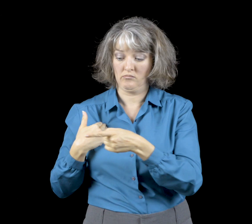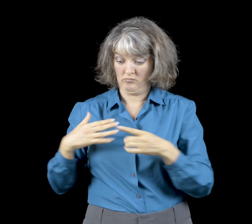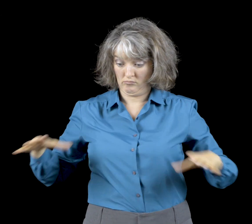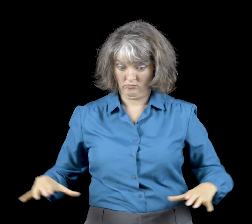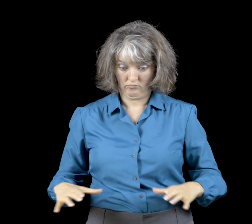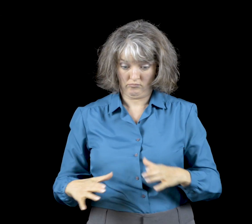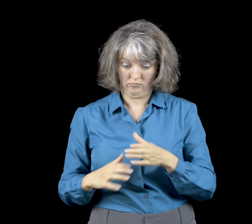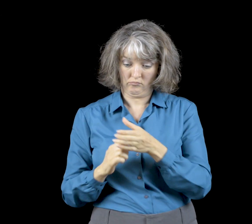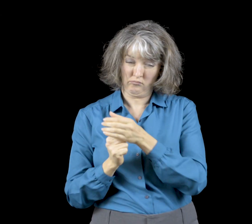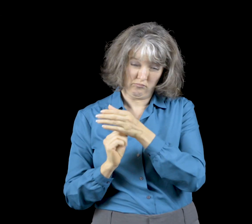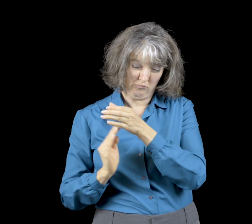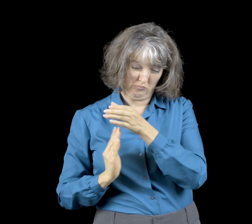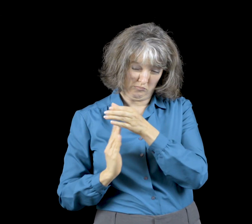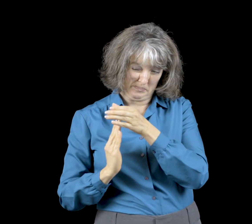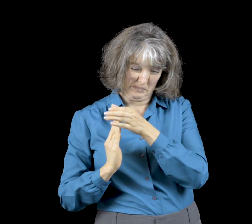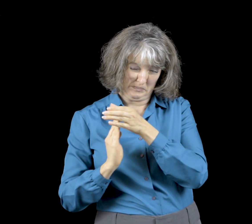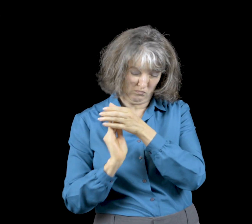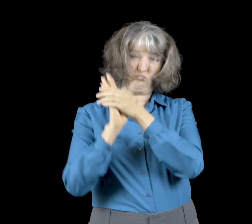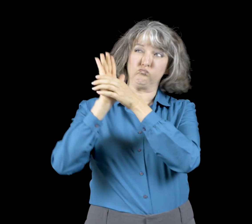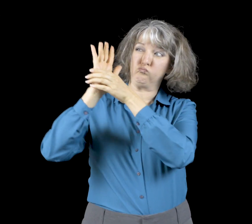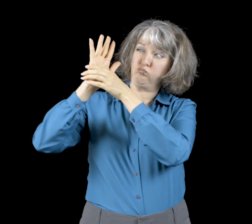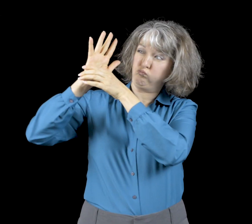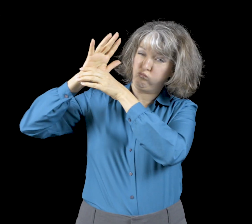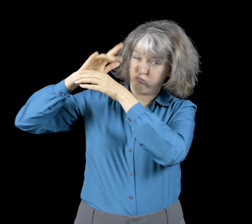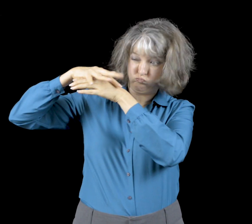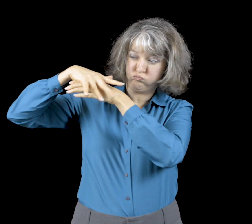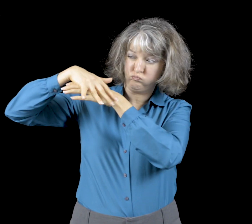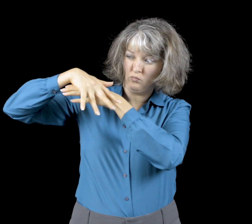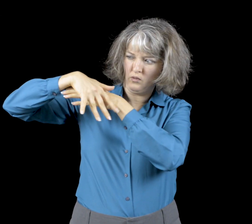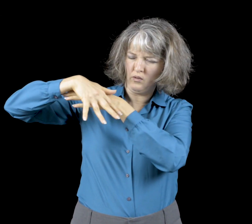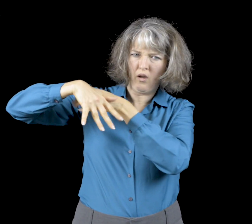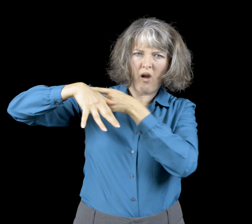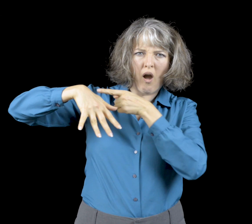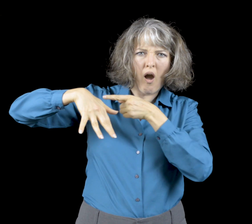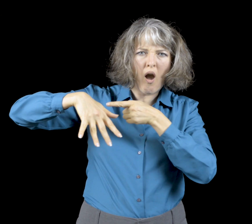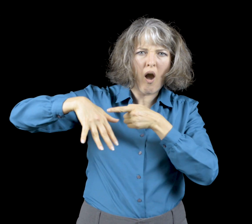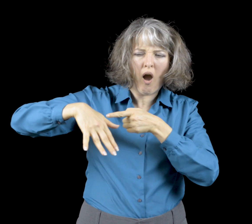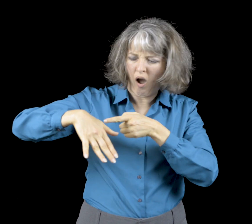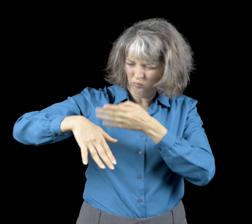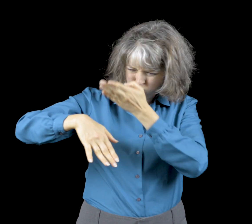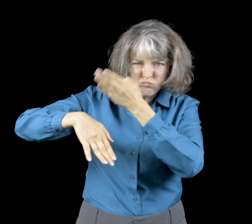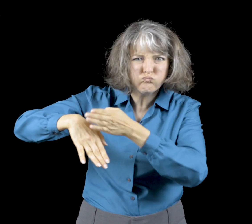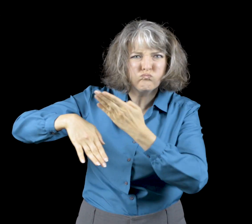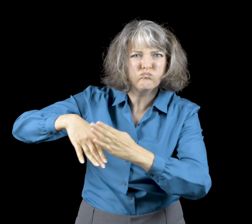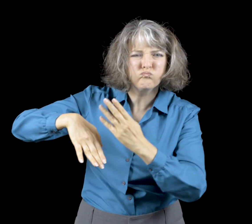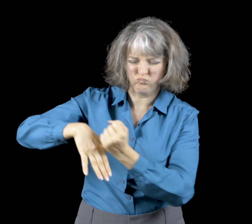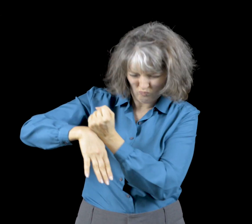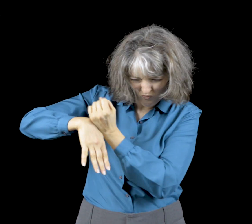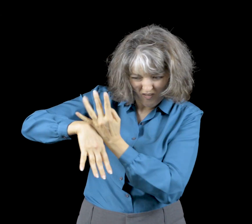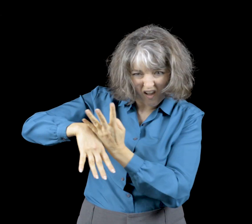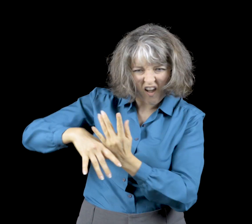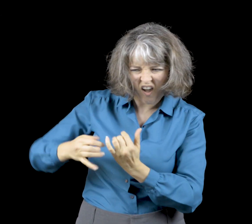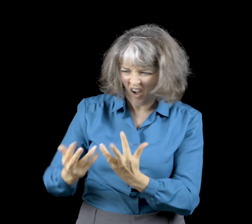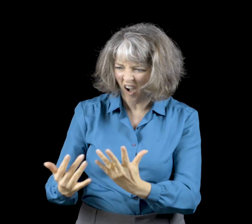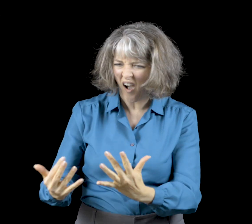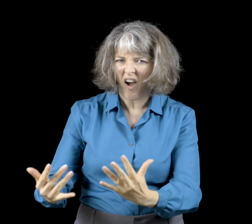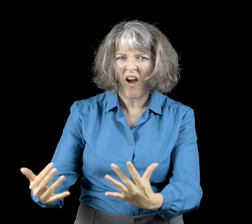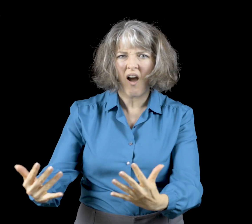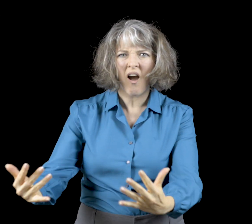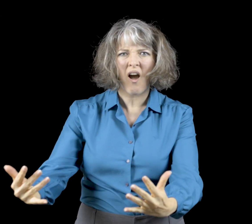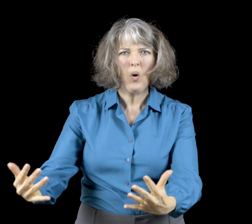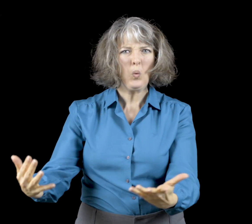This volcano, when the magma erupts, is flaming blue.